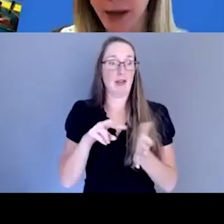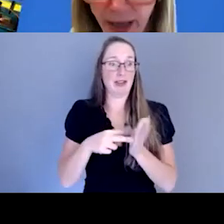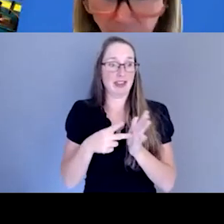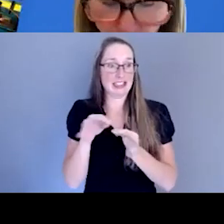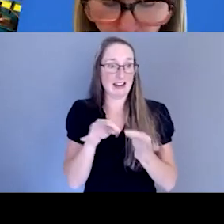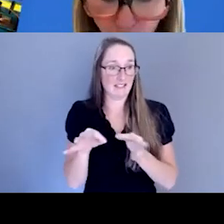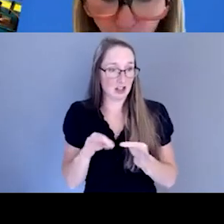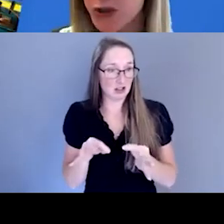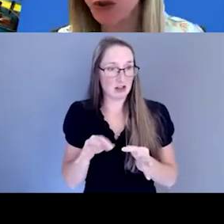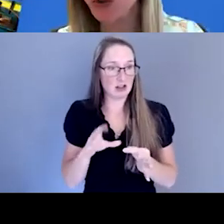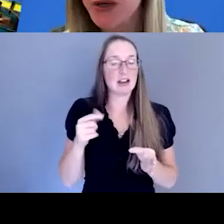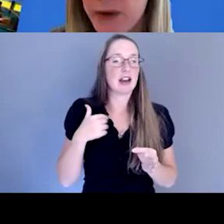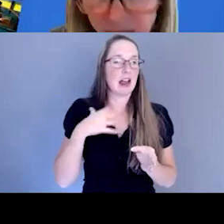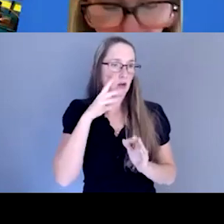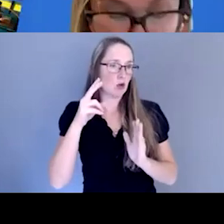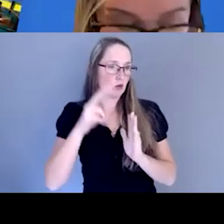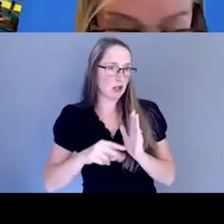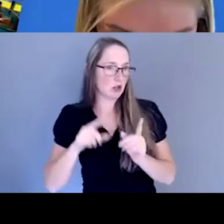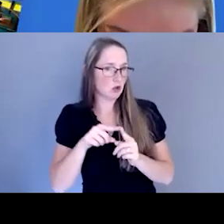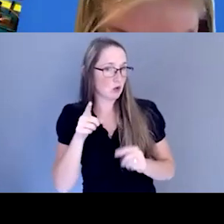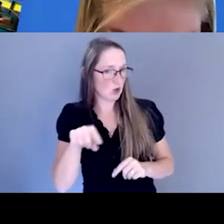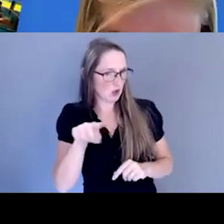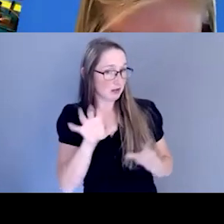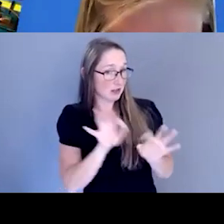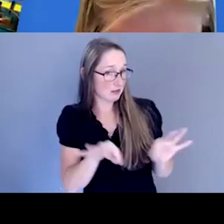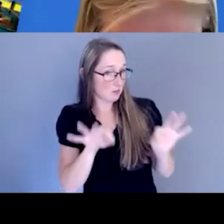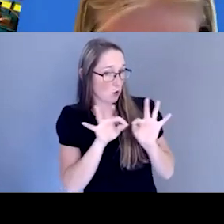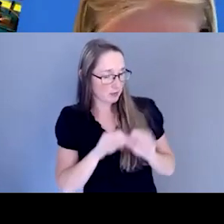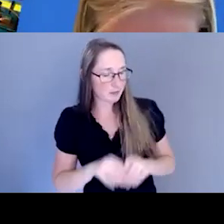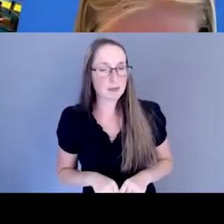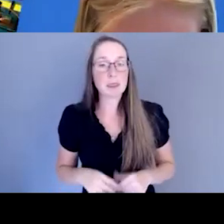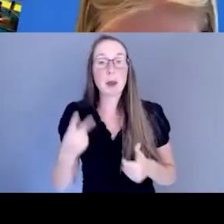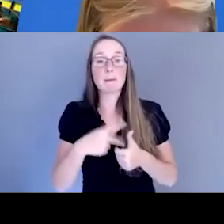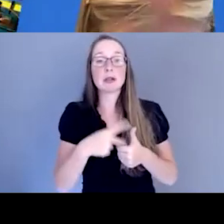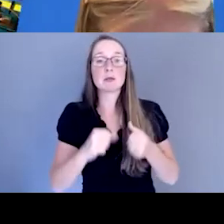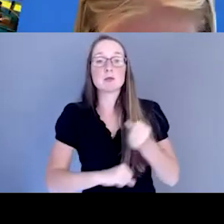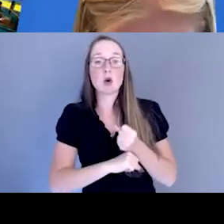and I'm going to read it to you because it is important. Participant support costs is defined in